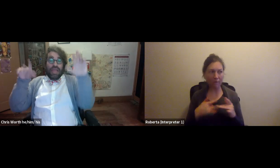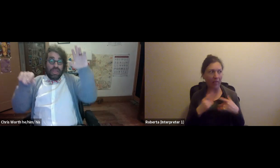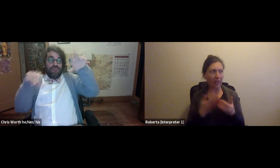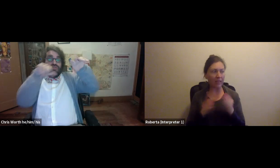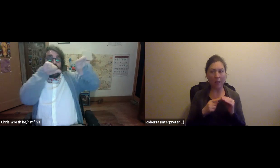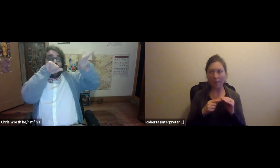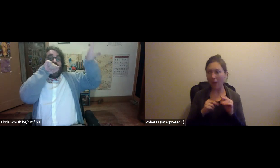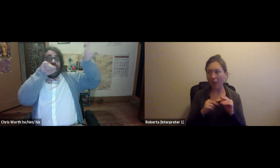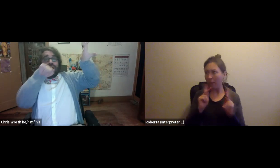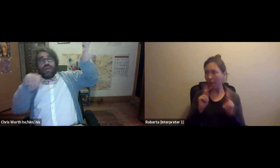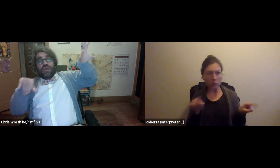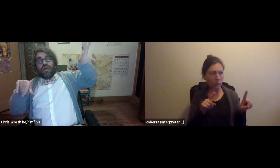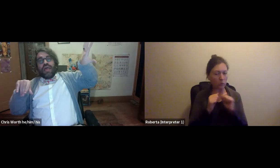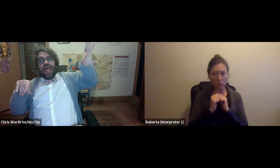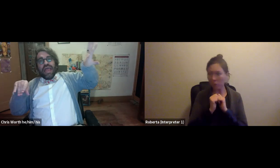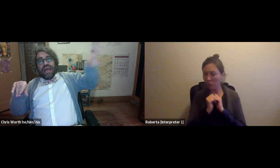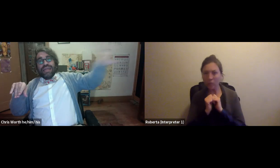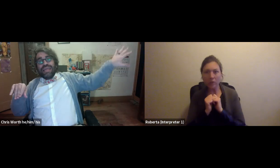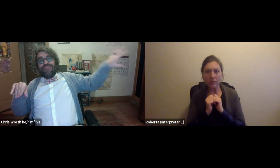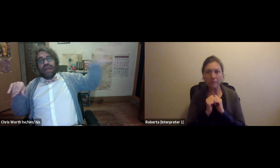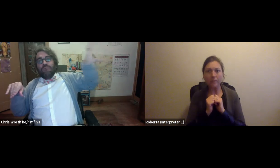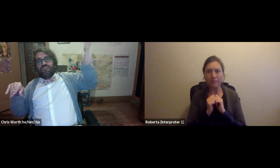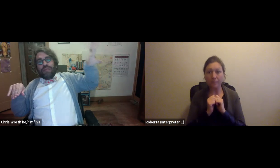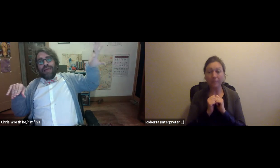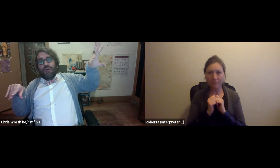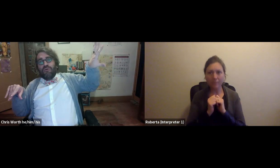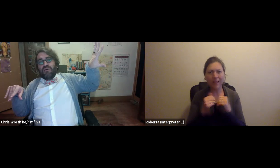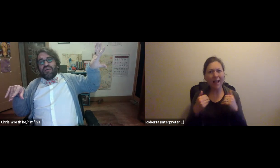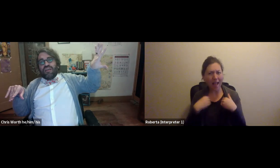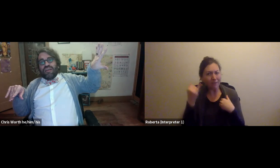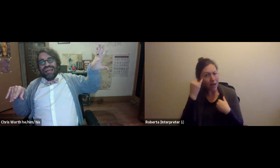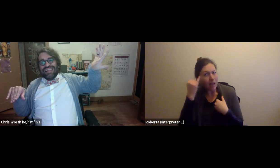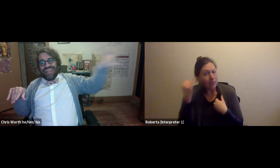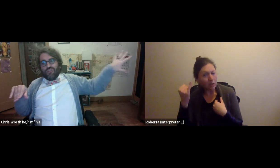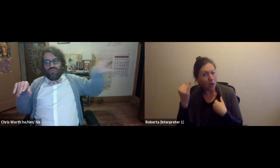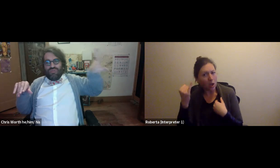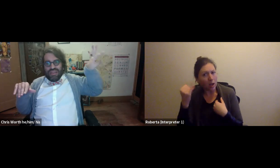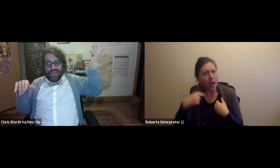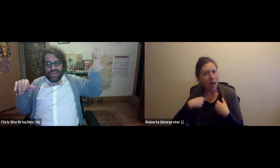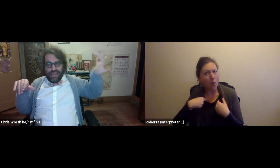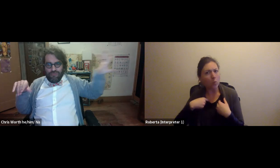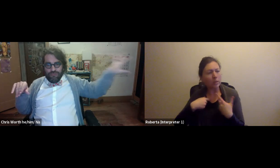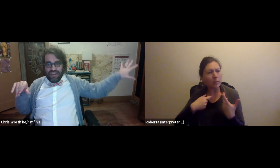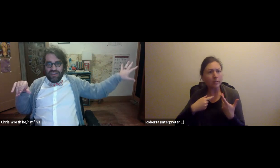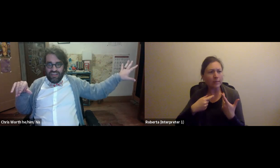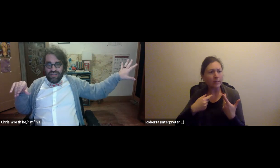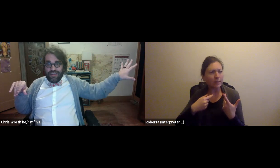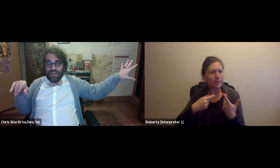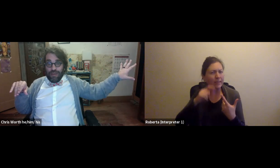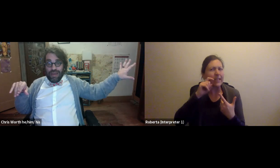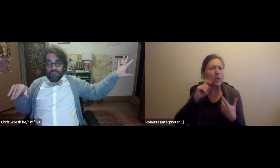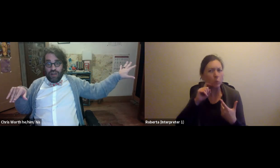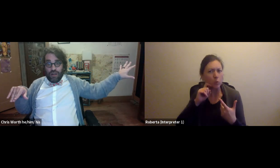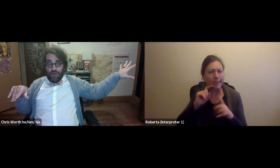even though I had an idea that I was somehow sexually different when I was younger,